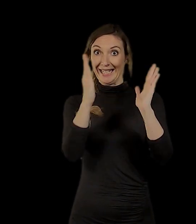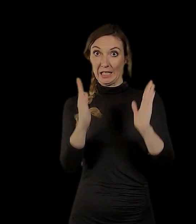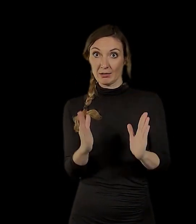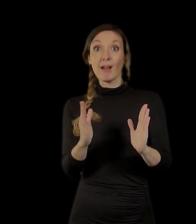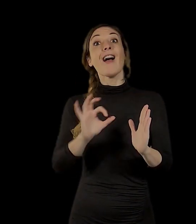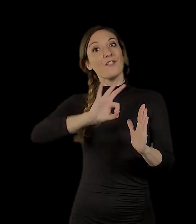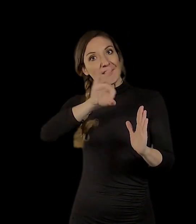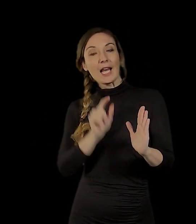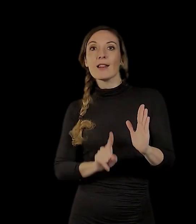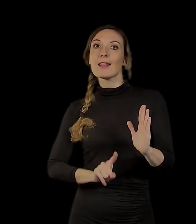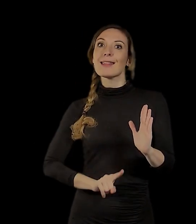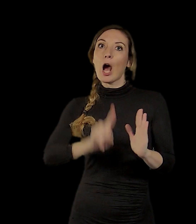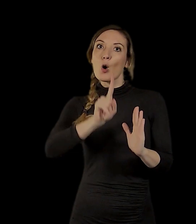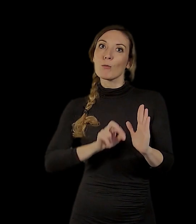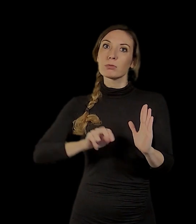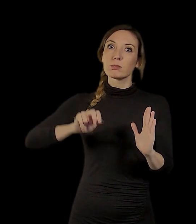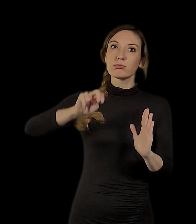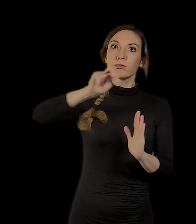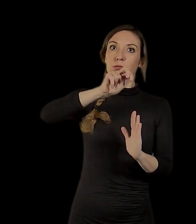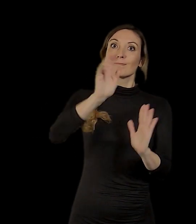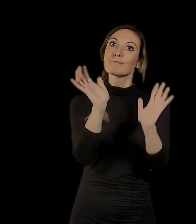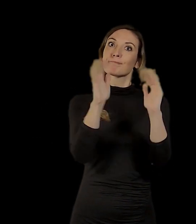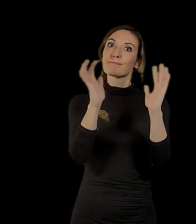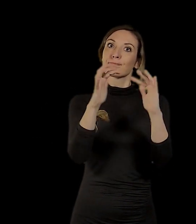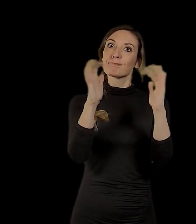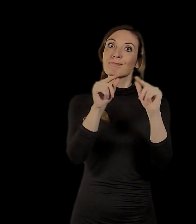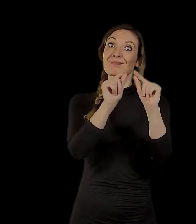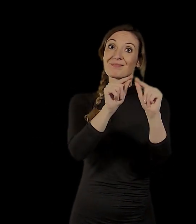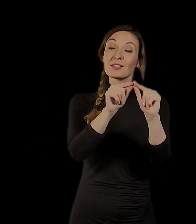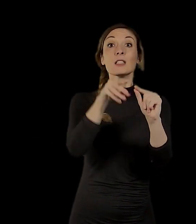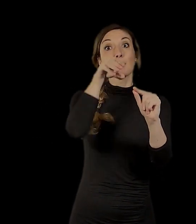And we are looking for a response from investors, developers.